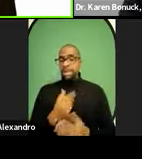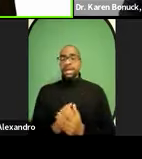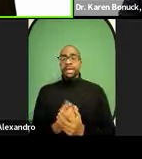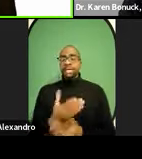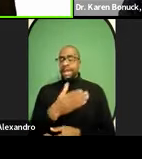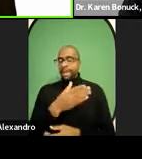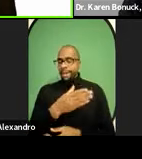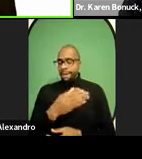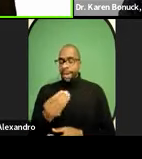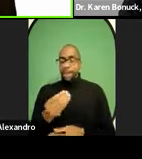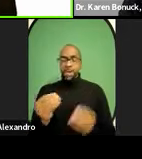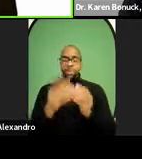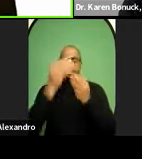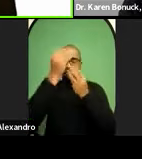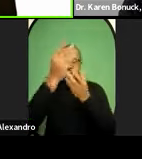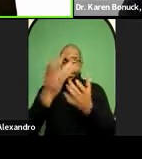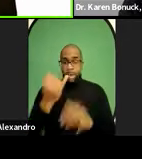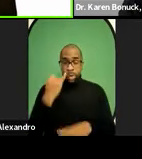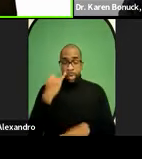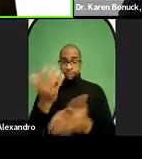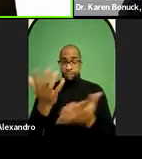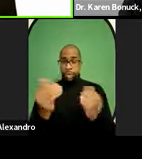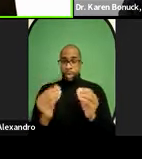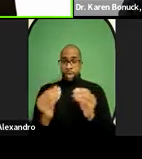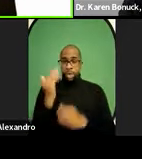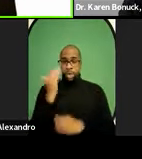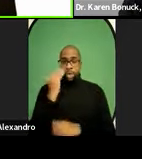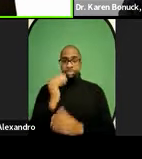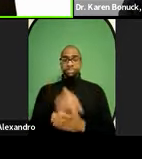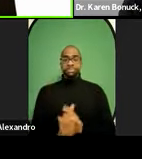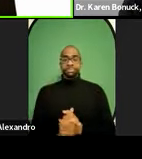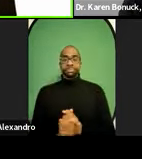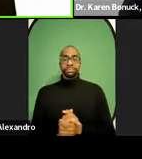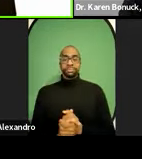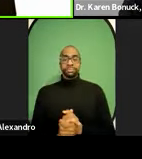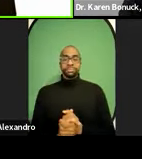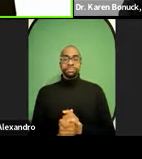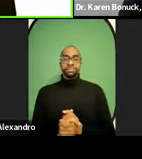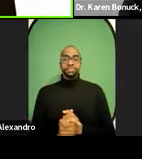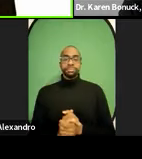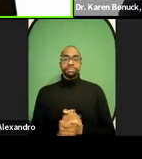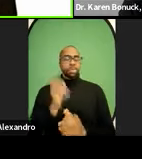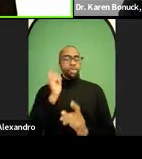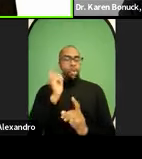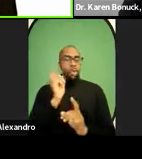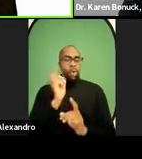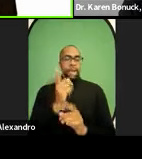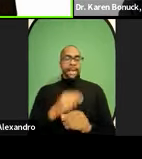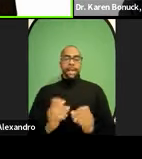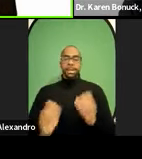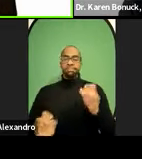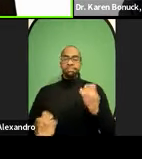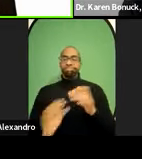on it will be a survey for feedback on how we did. id, and information, they'll me and information there's more information that you would like to know. ow, it will automatically pop ow, it will automatically